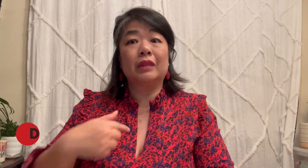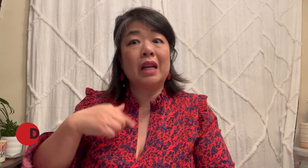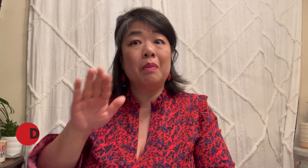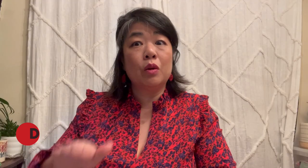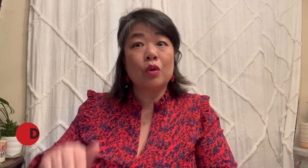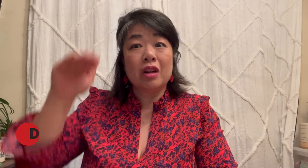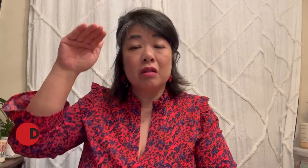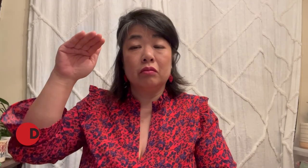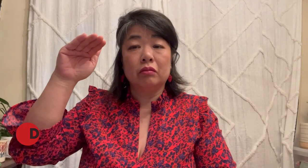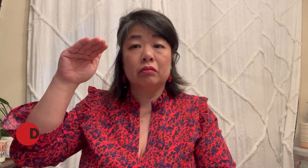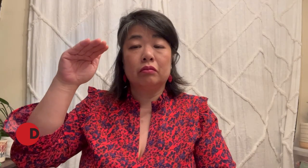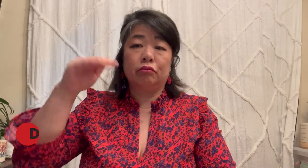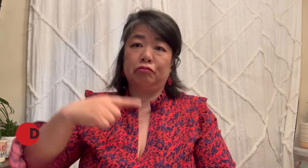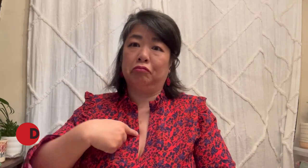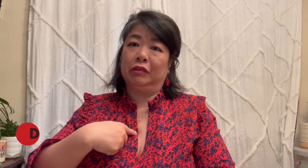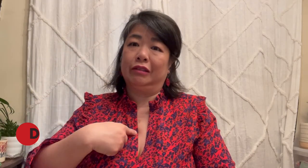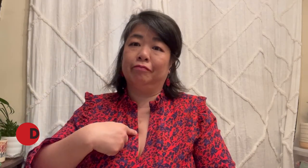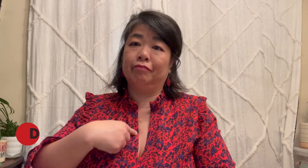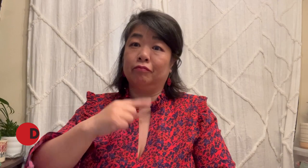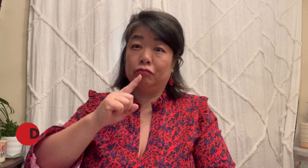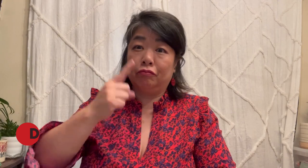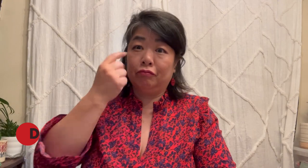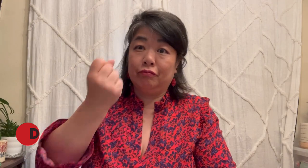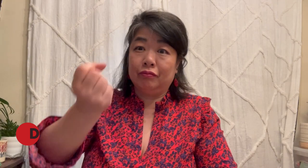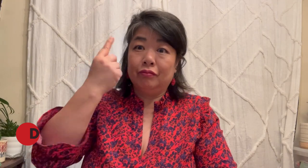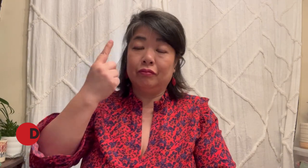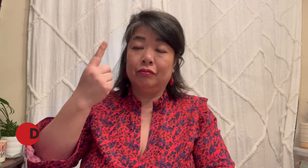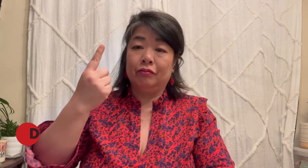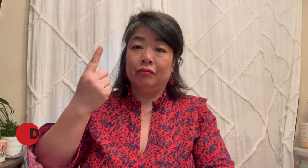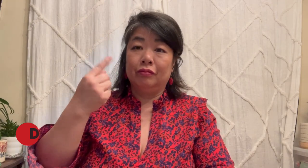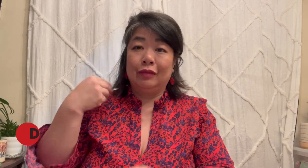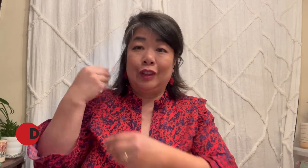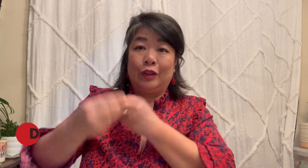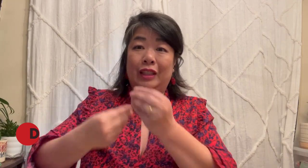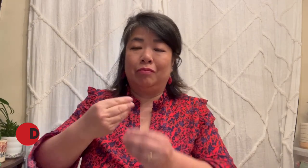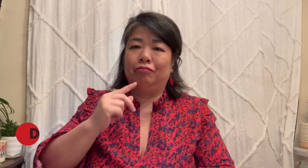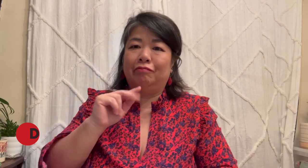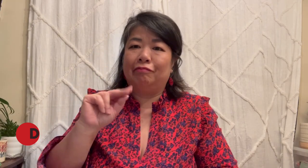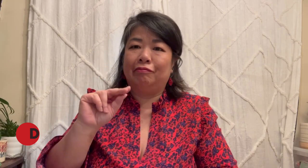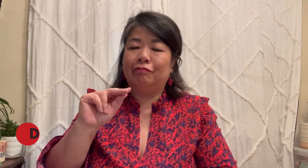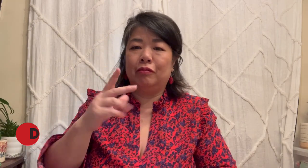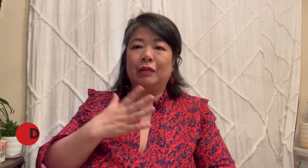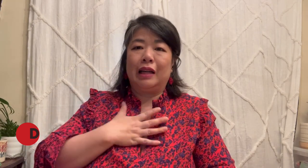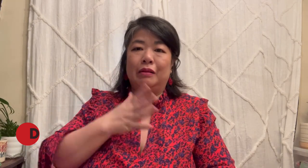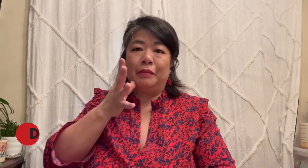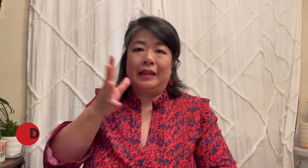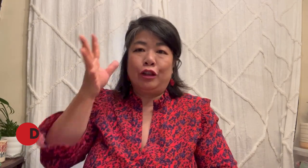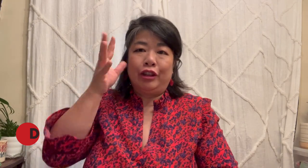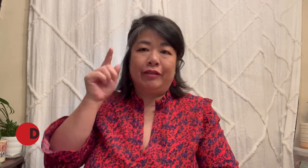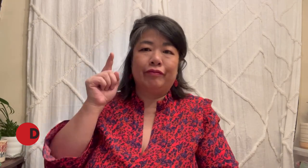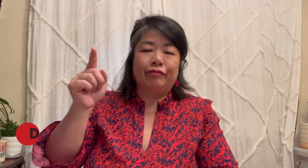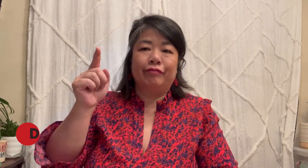Growing up, heritage was not something I fully understood.